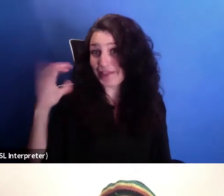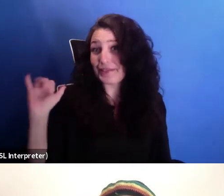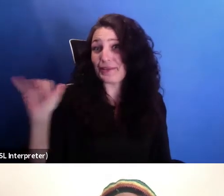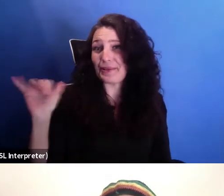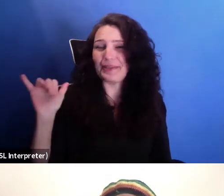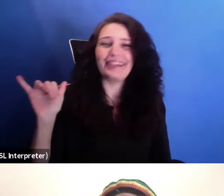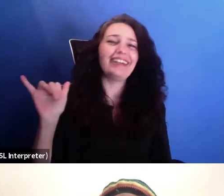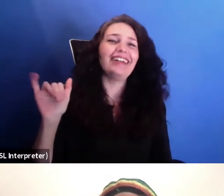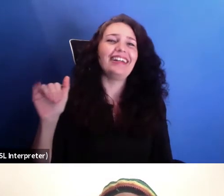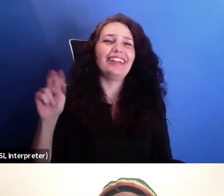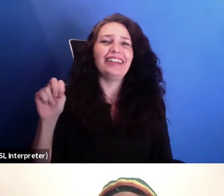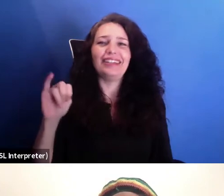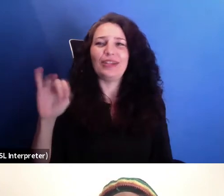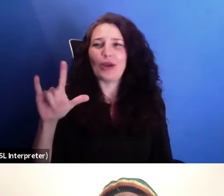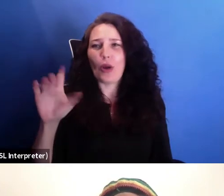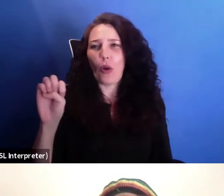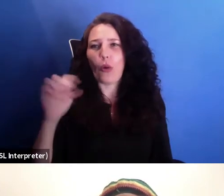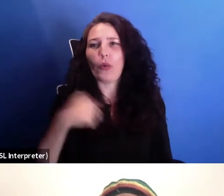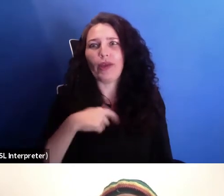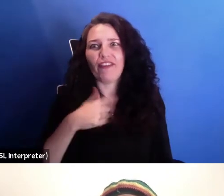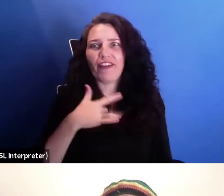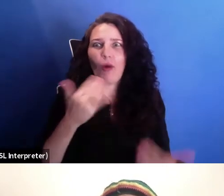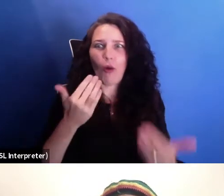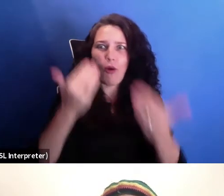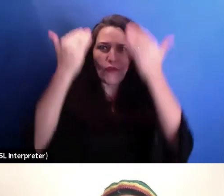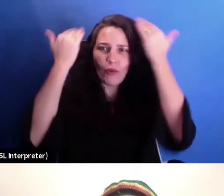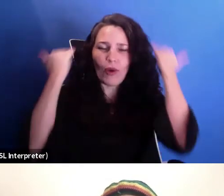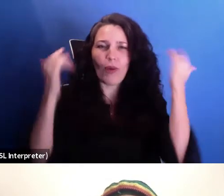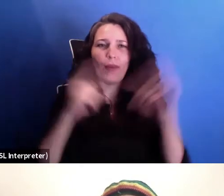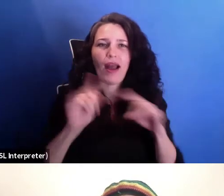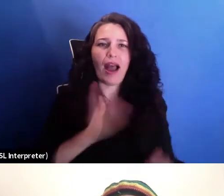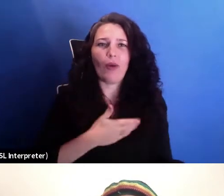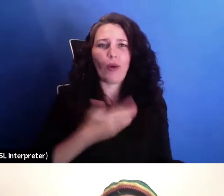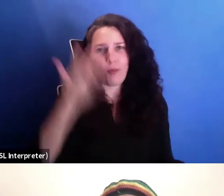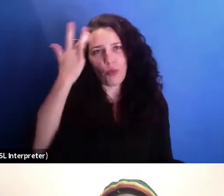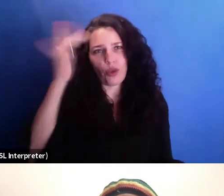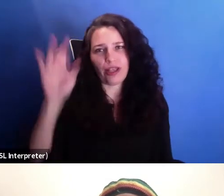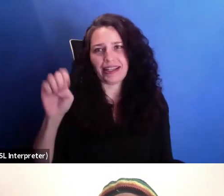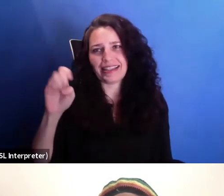but our brilliant executive producer Howard Gertler had had the idea that the Obama's would be interested